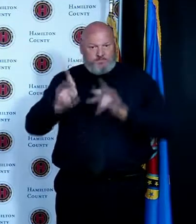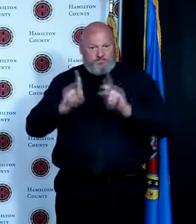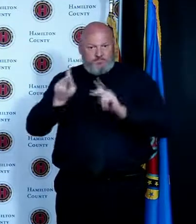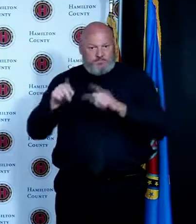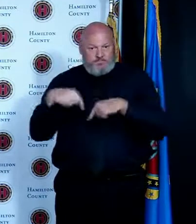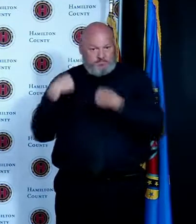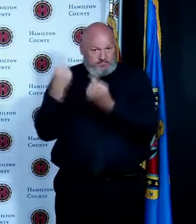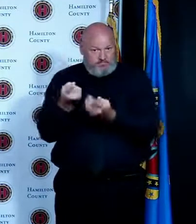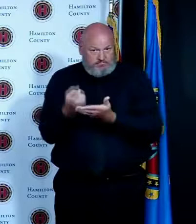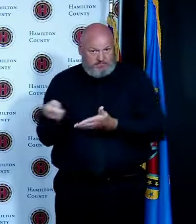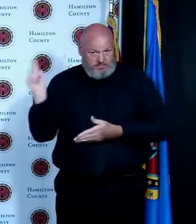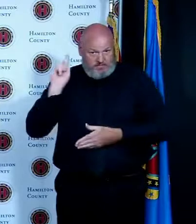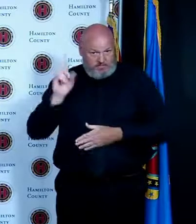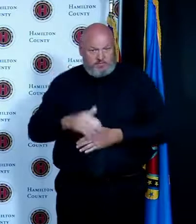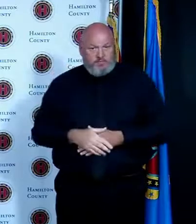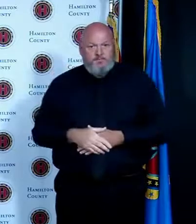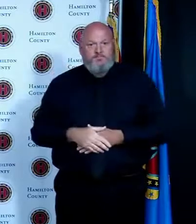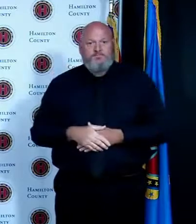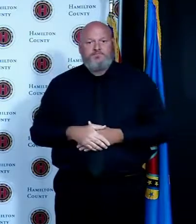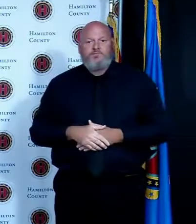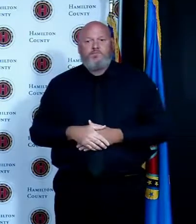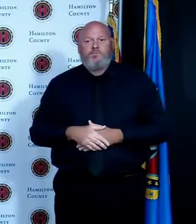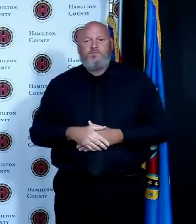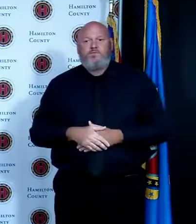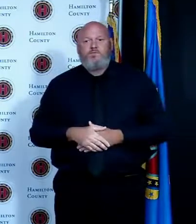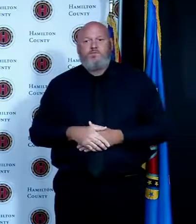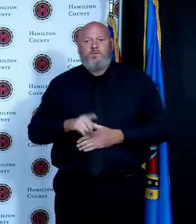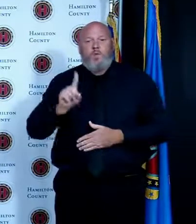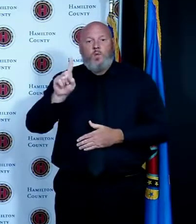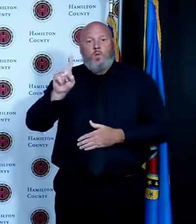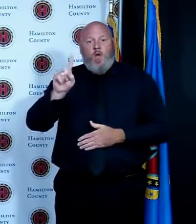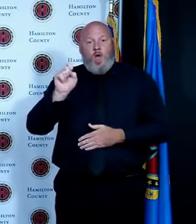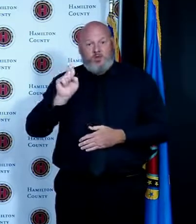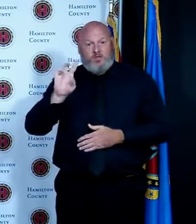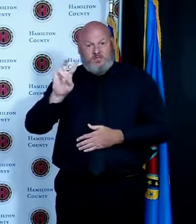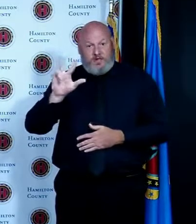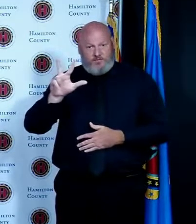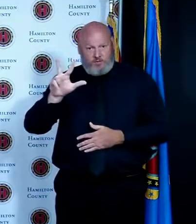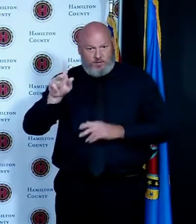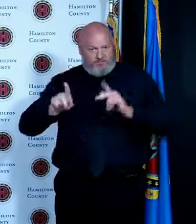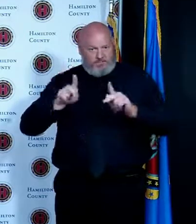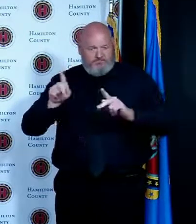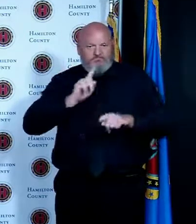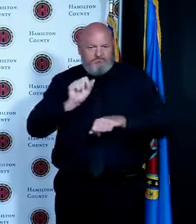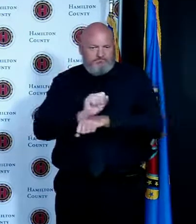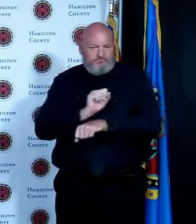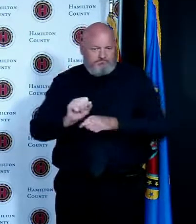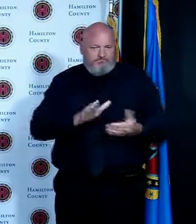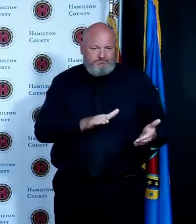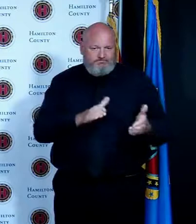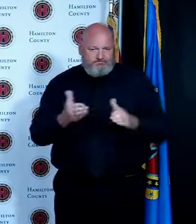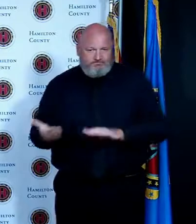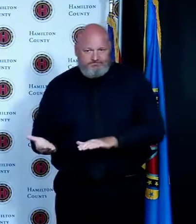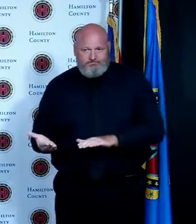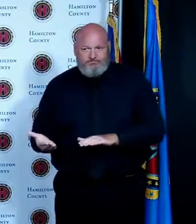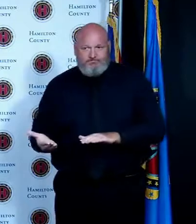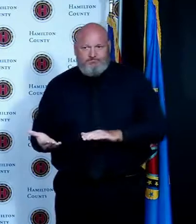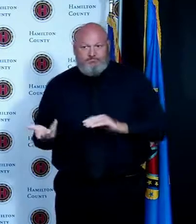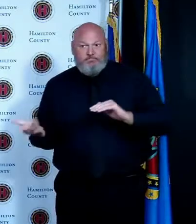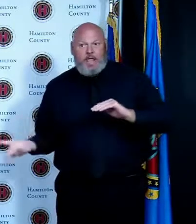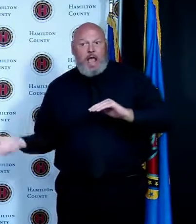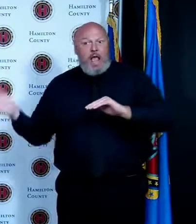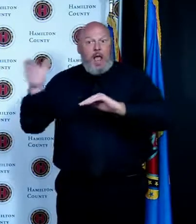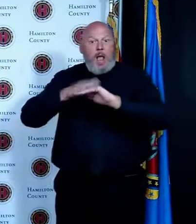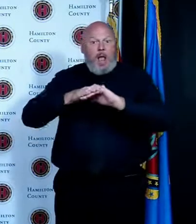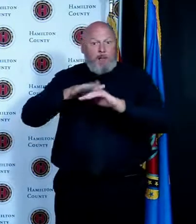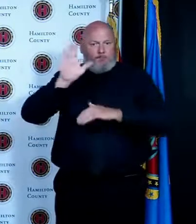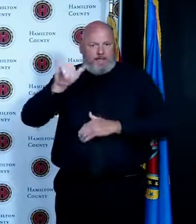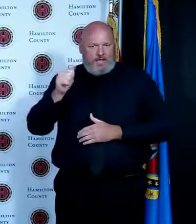are 173 the delta there is 17. today we are going to hear from Interim